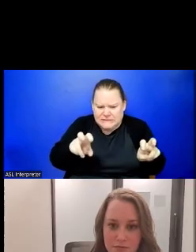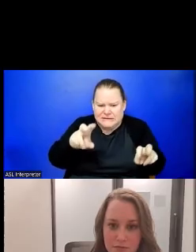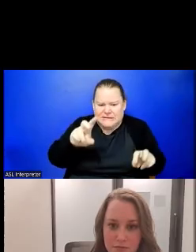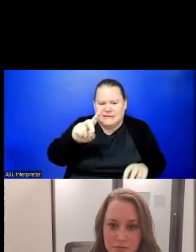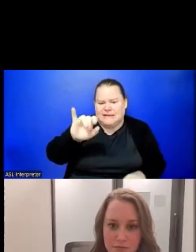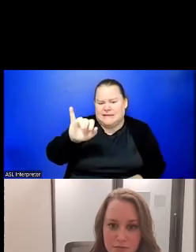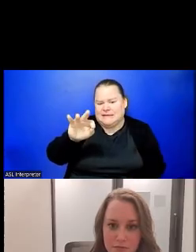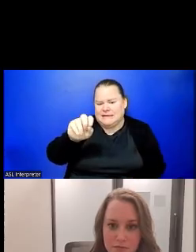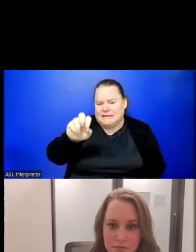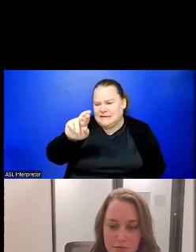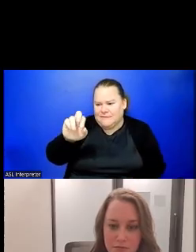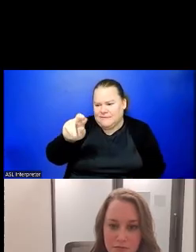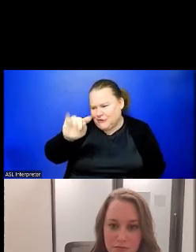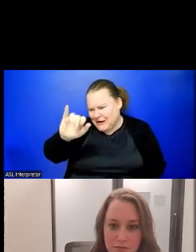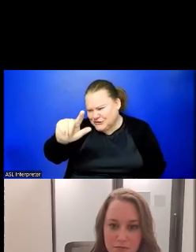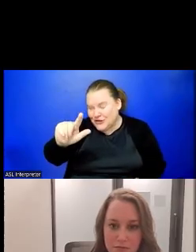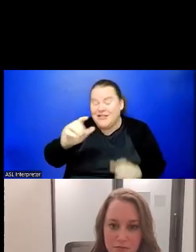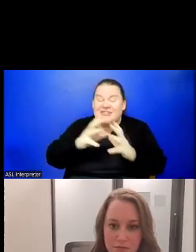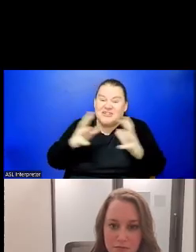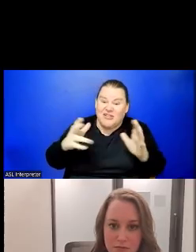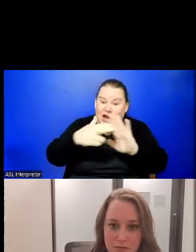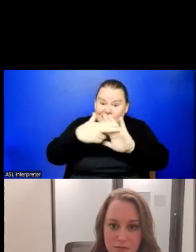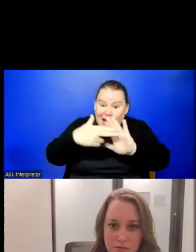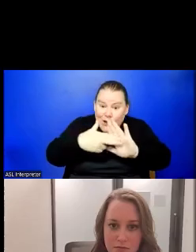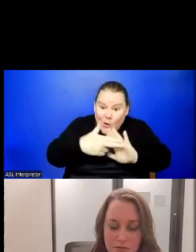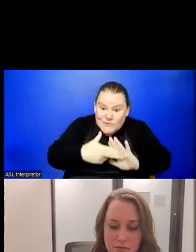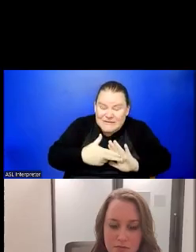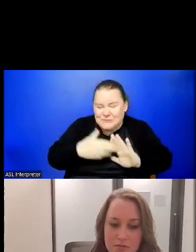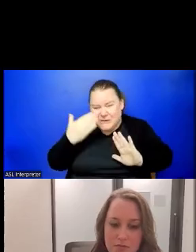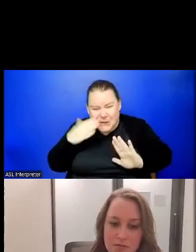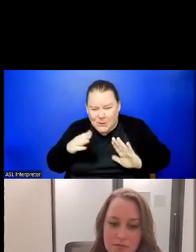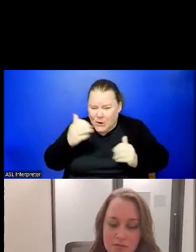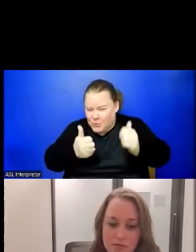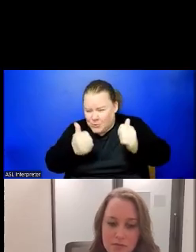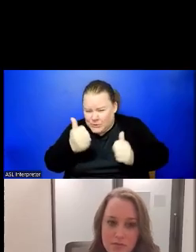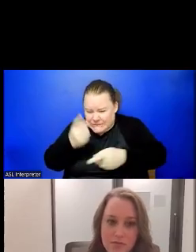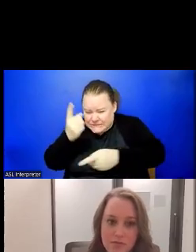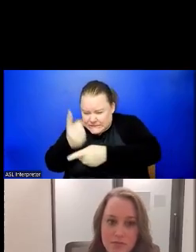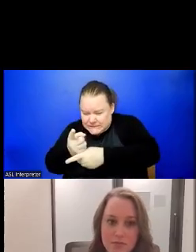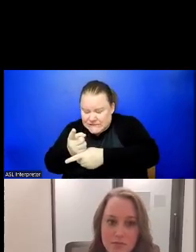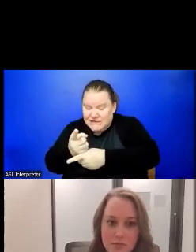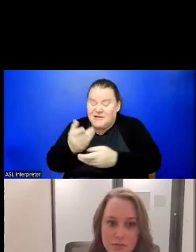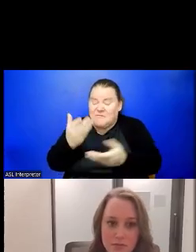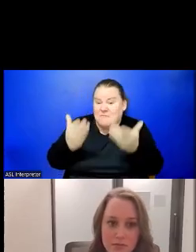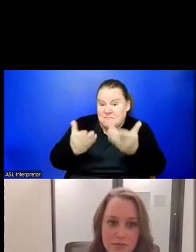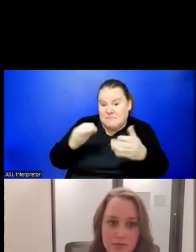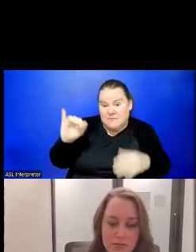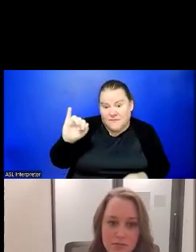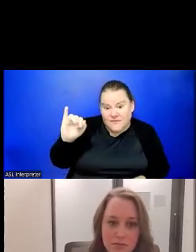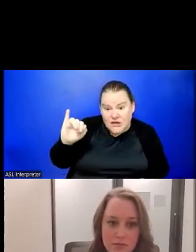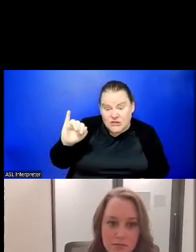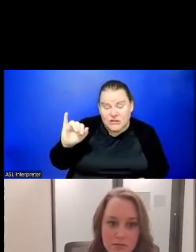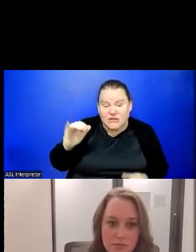of diagnoses that we don't know which one might be the case. It could be some infection. Could be something that happened with